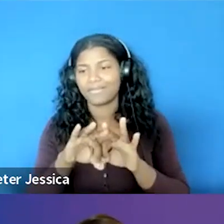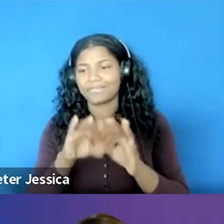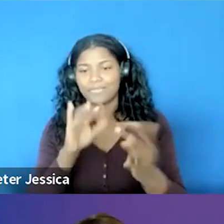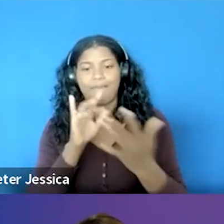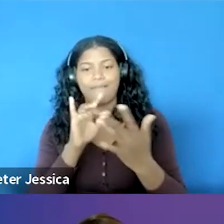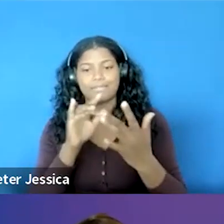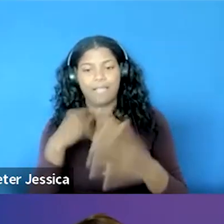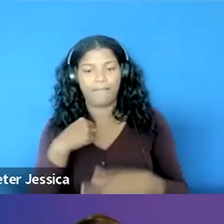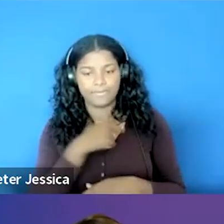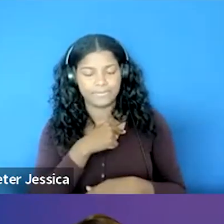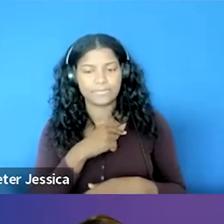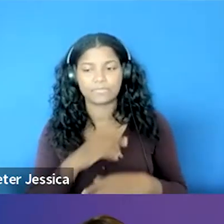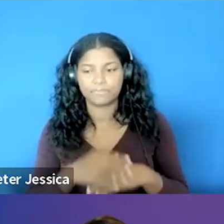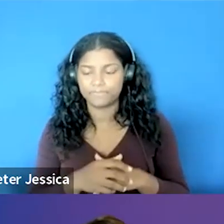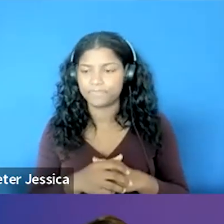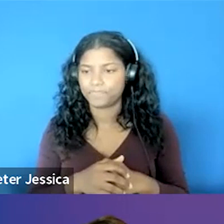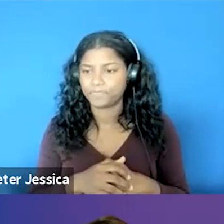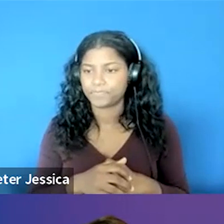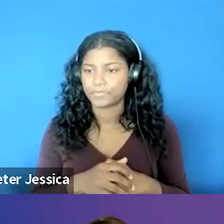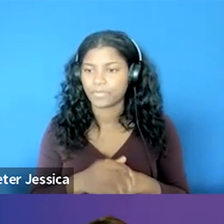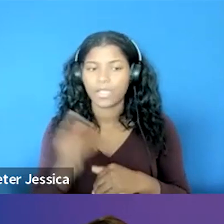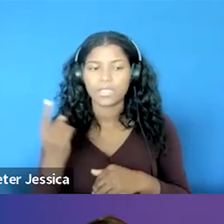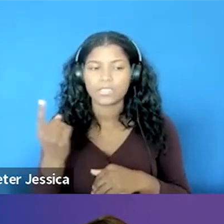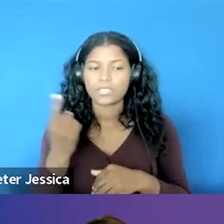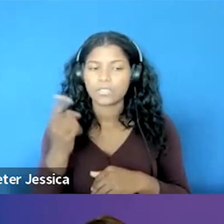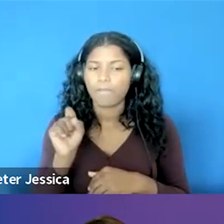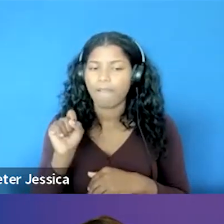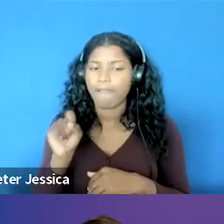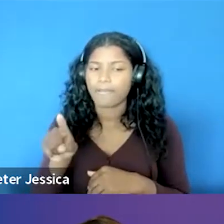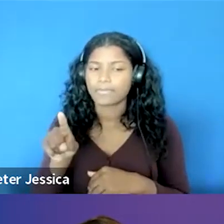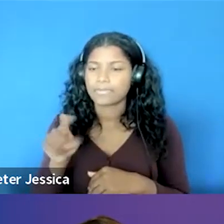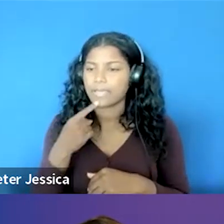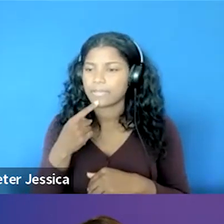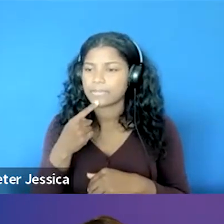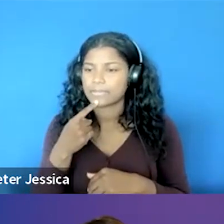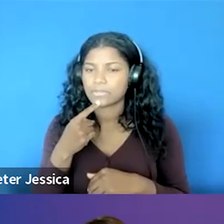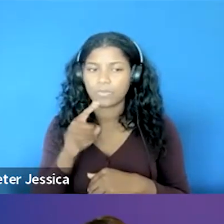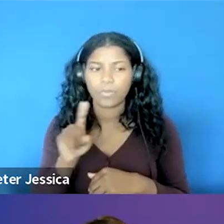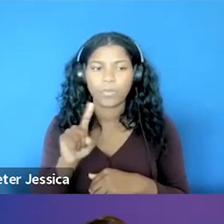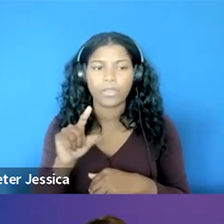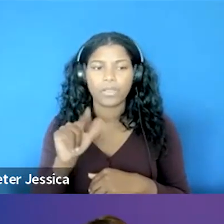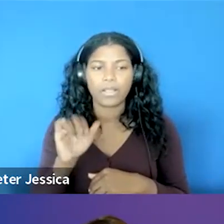And so, somebody asked a question about, where's the link to the tips